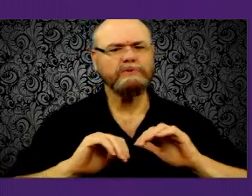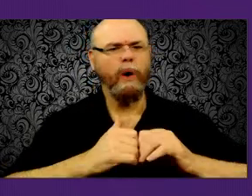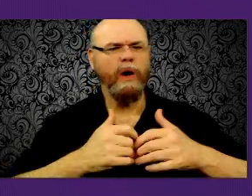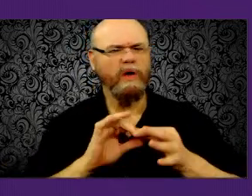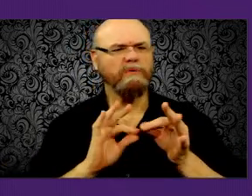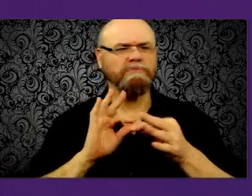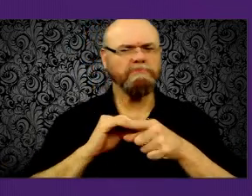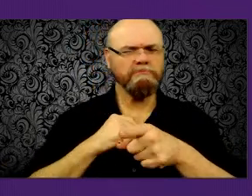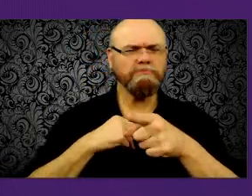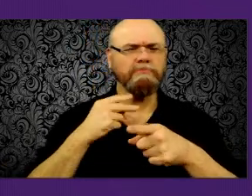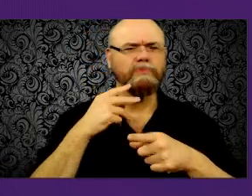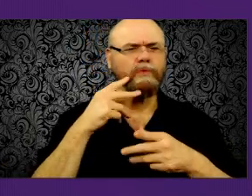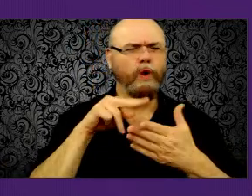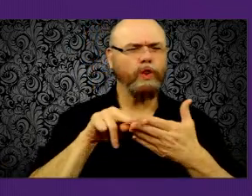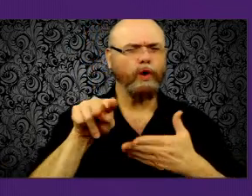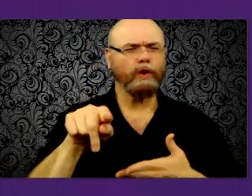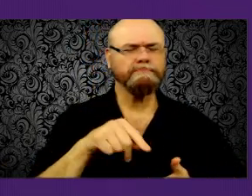When we look at their multiple feelings,